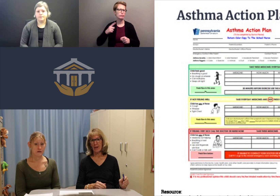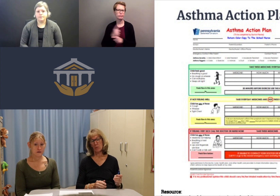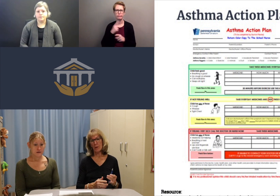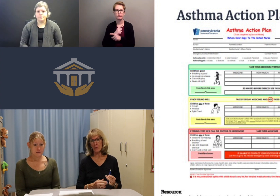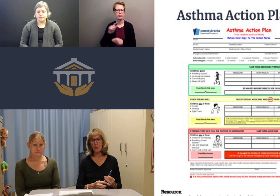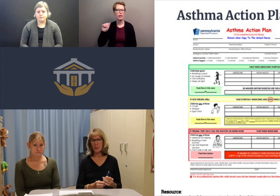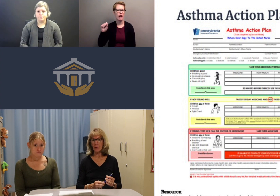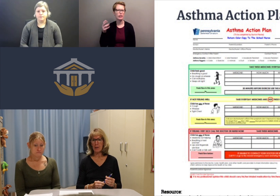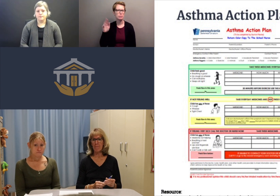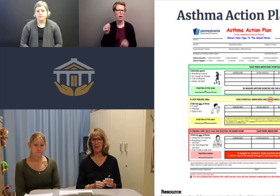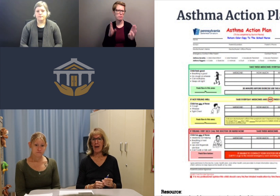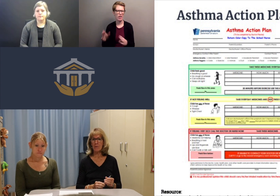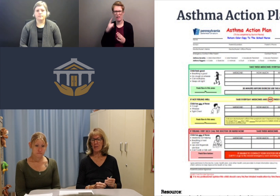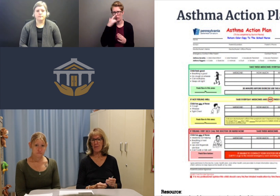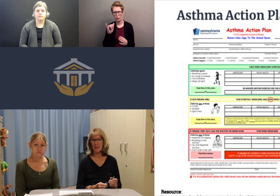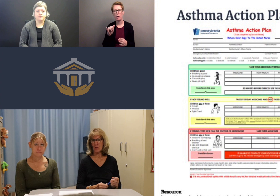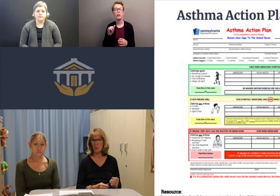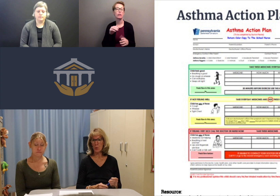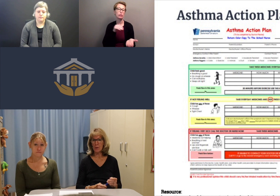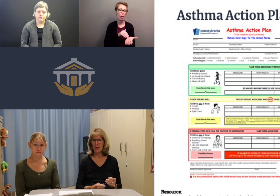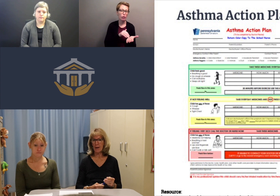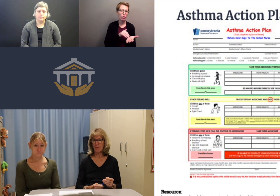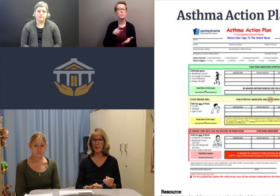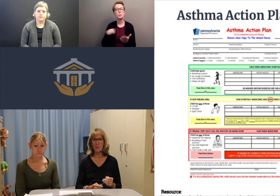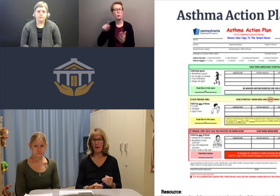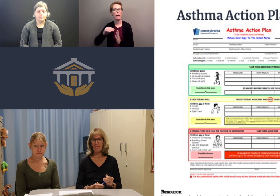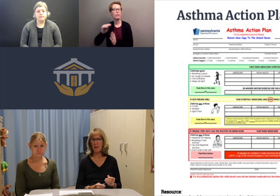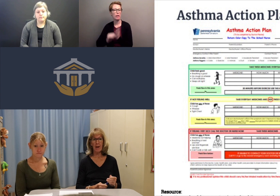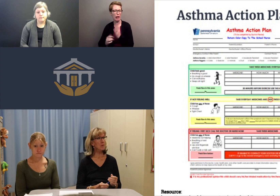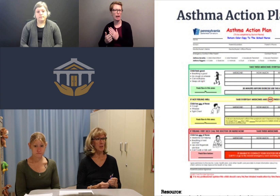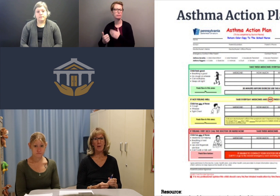as well as you certainly can fill it out and send that to school. Um, we do have um extras here at